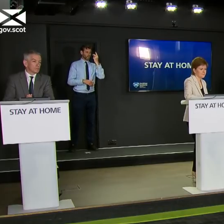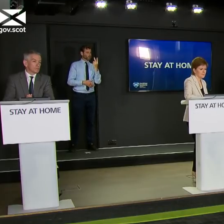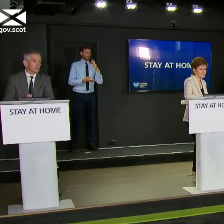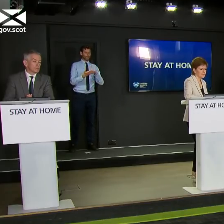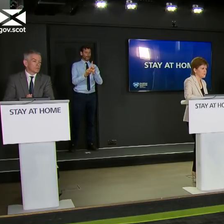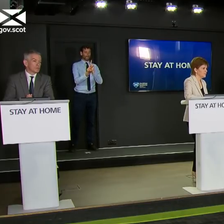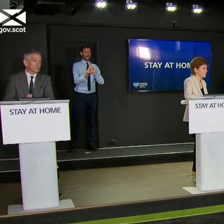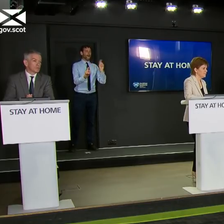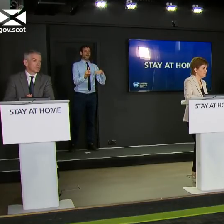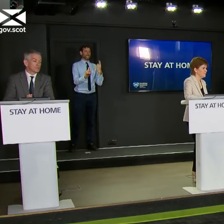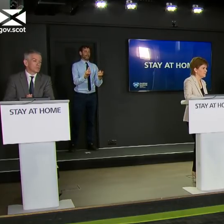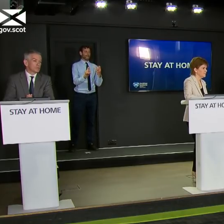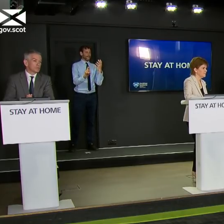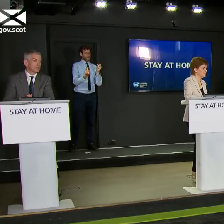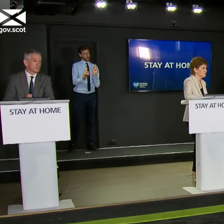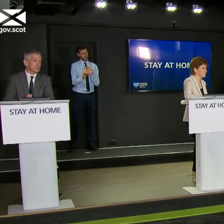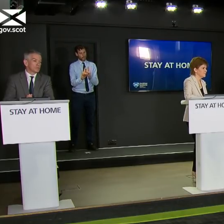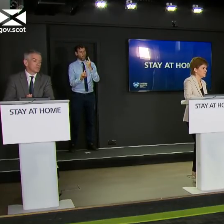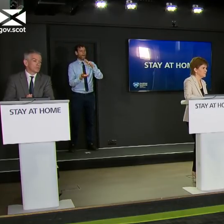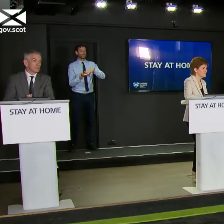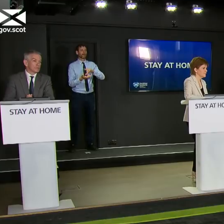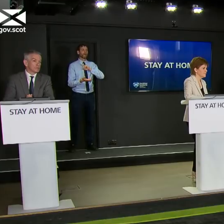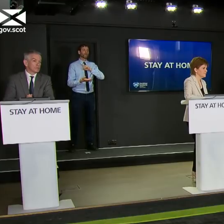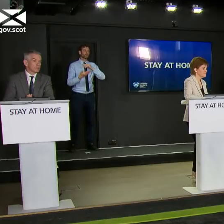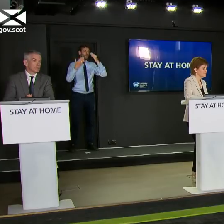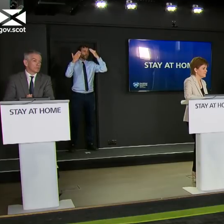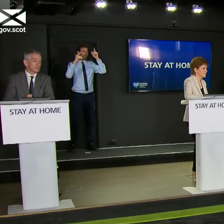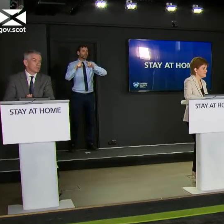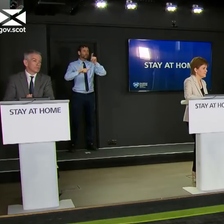tourism businesses hospitality are telling us that 2 metres, they will, fail, it just